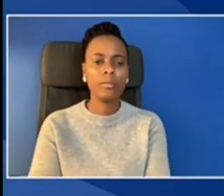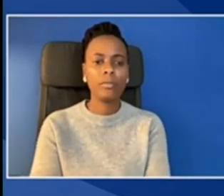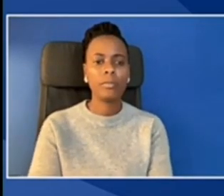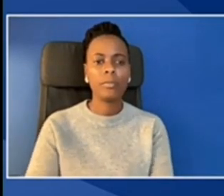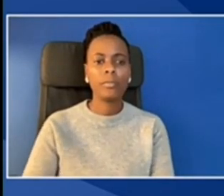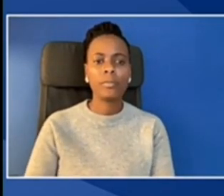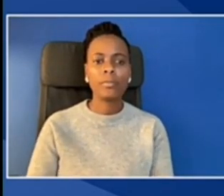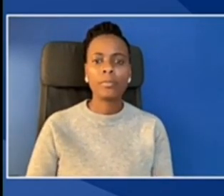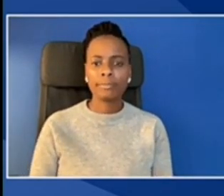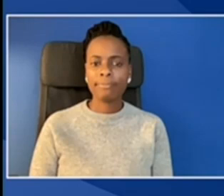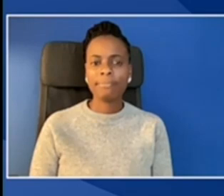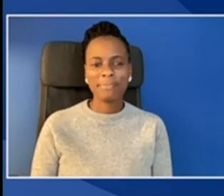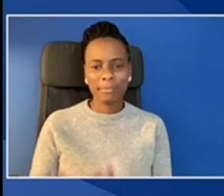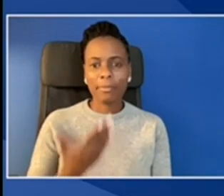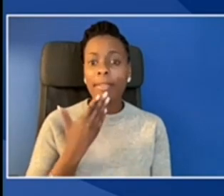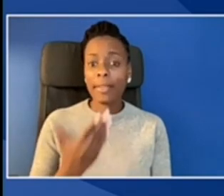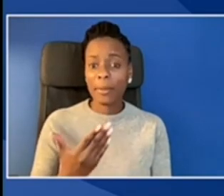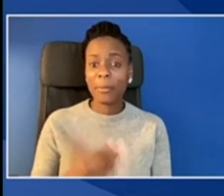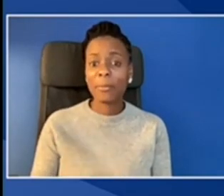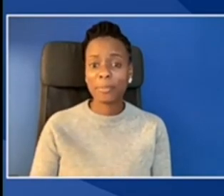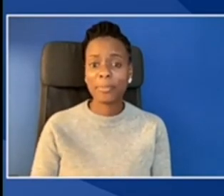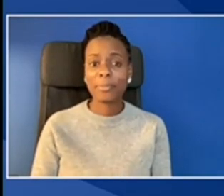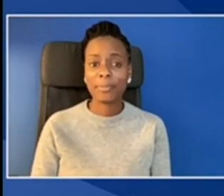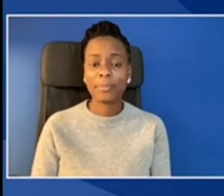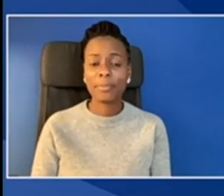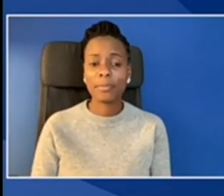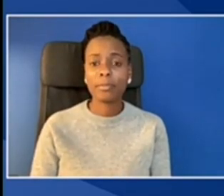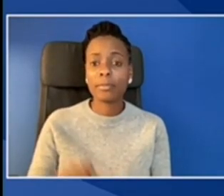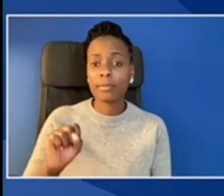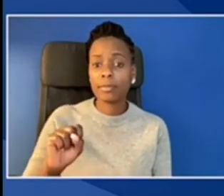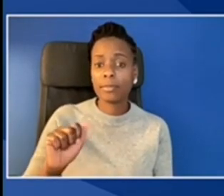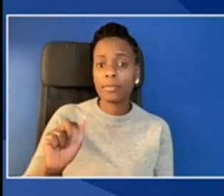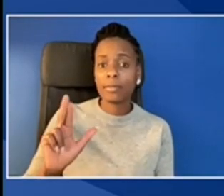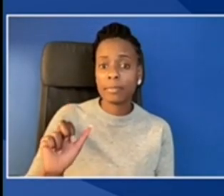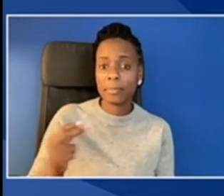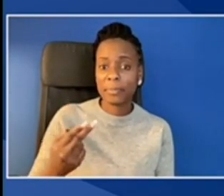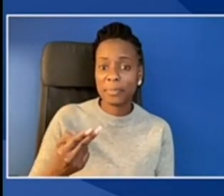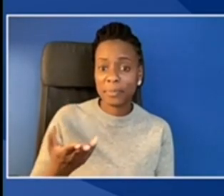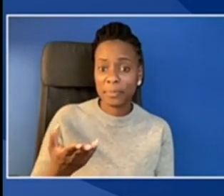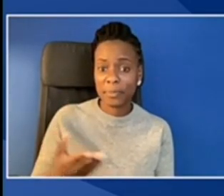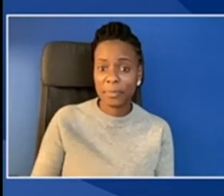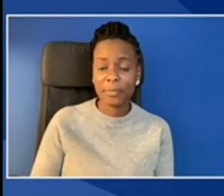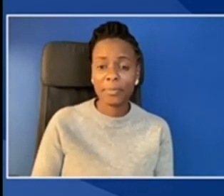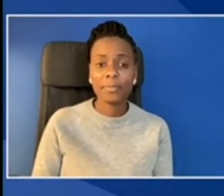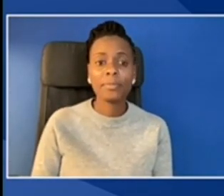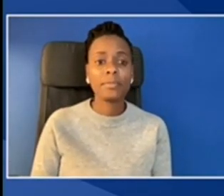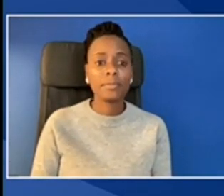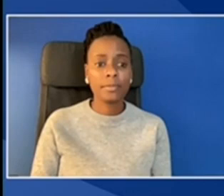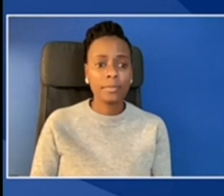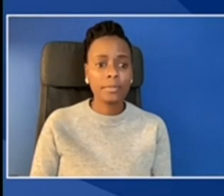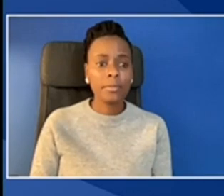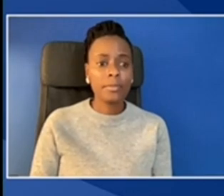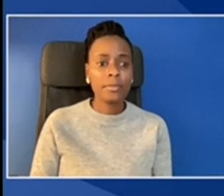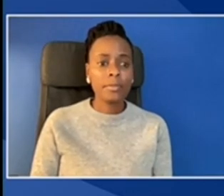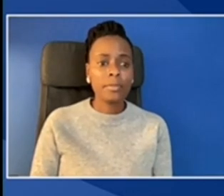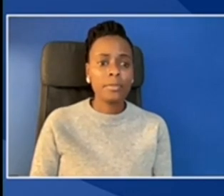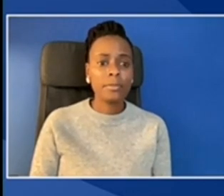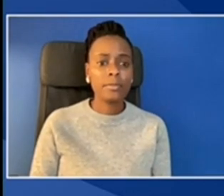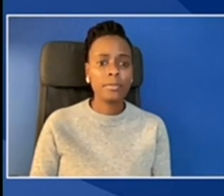Thank you, Lane. Sarah, you're next. Thank you. You know, just wanted to mention